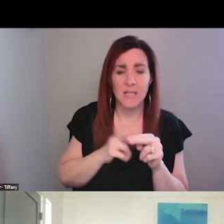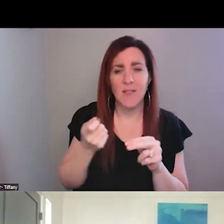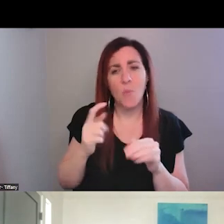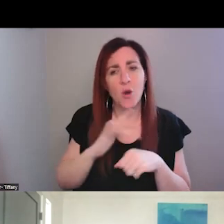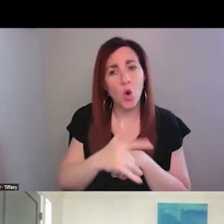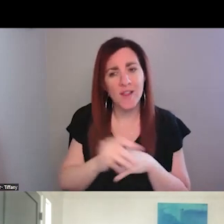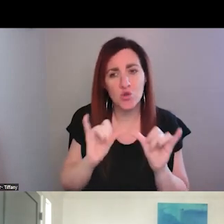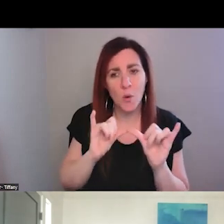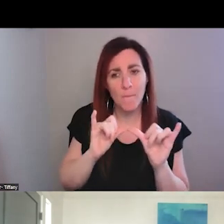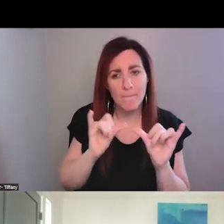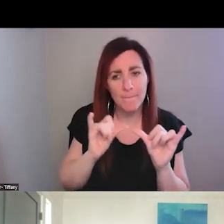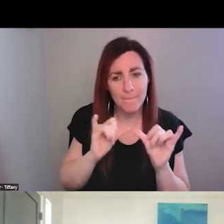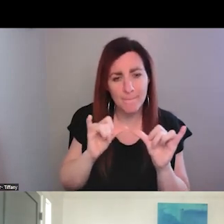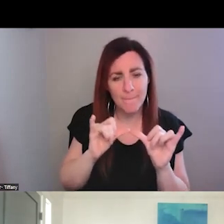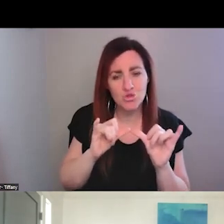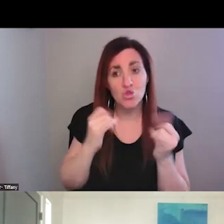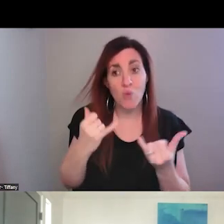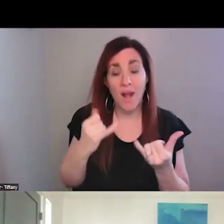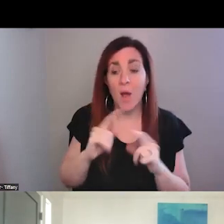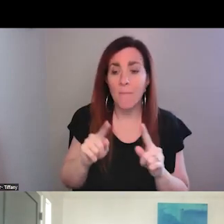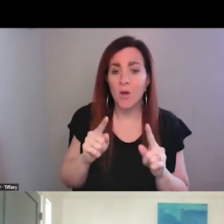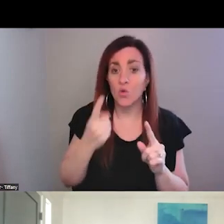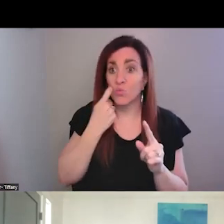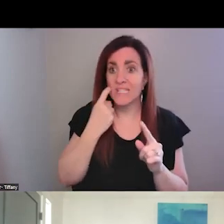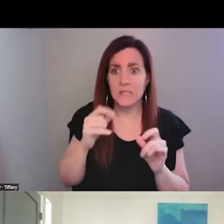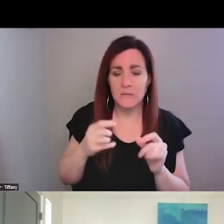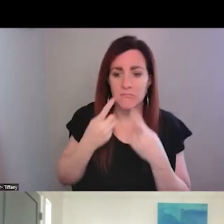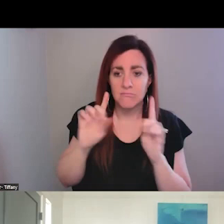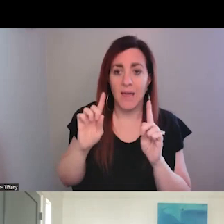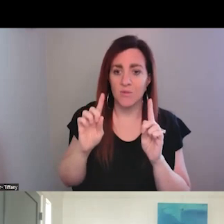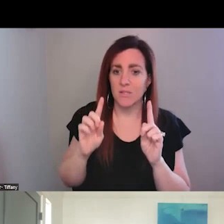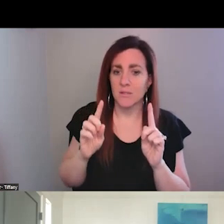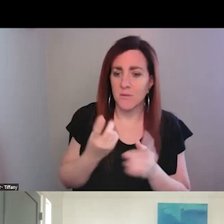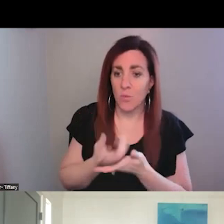JUST ANNOUNCED IN THE LAST THREE WEEKS WHERE THEY WILL HOLD KIDS